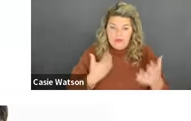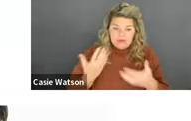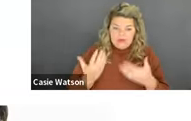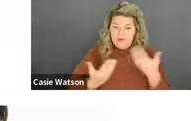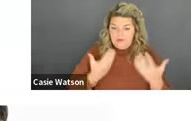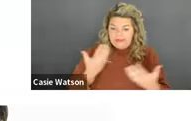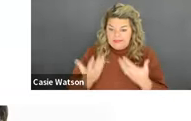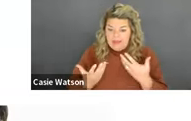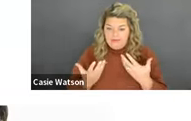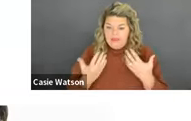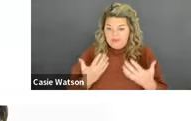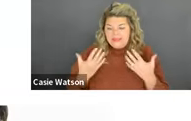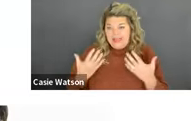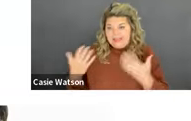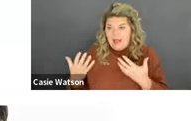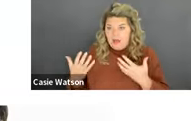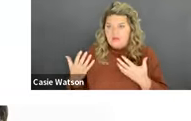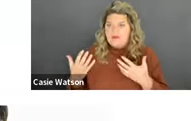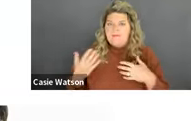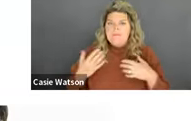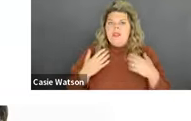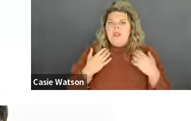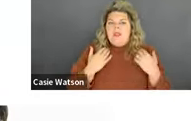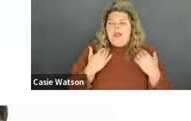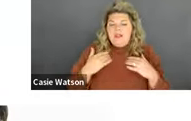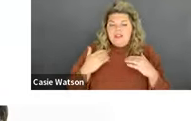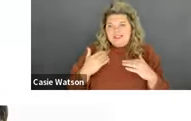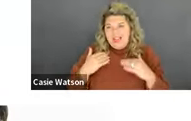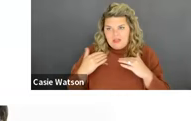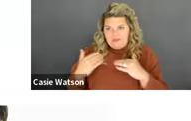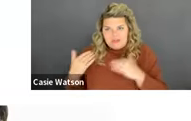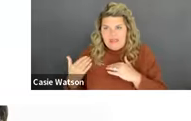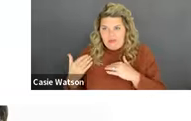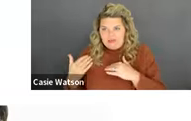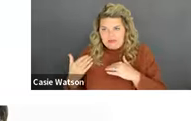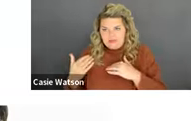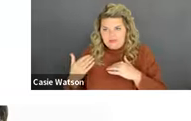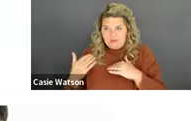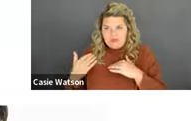or you know someone who is Deaf and uses ASL, English is not their first language.